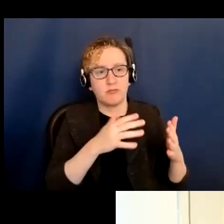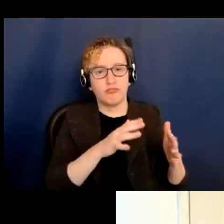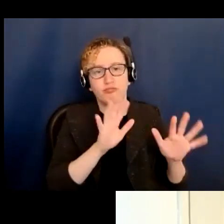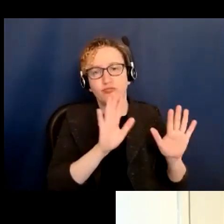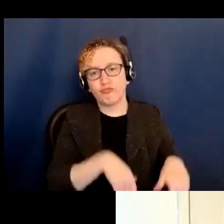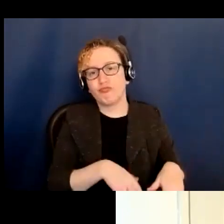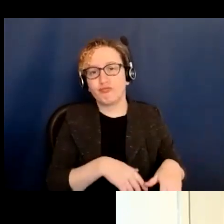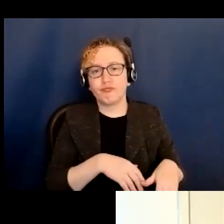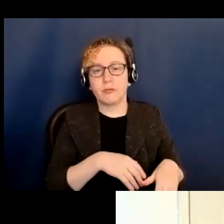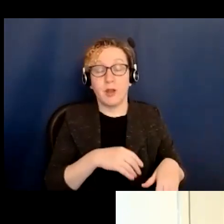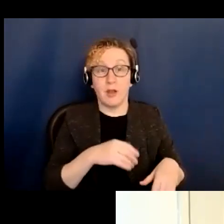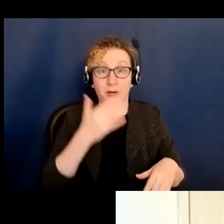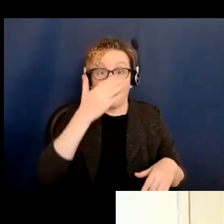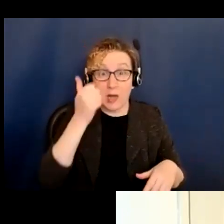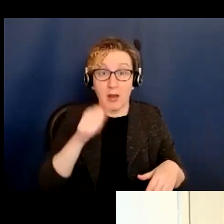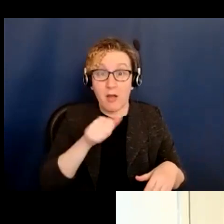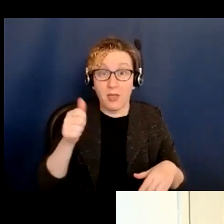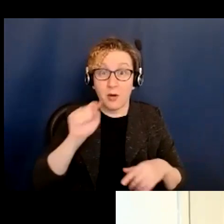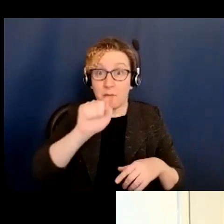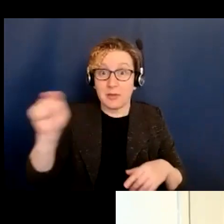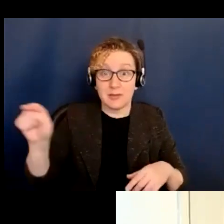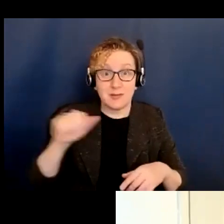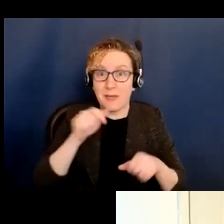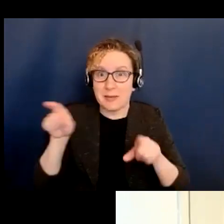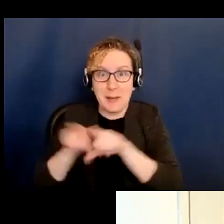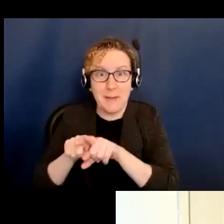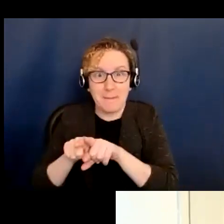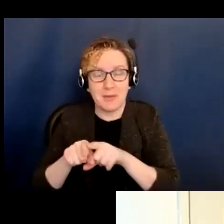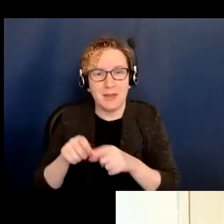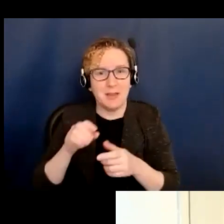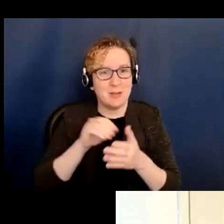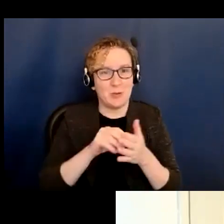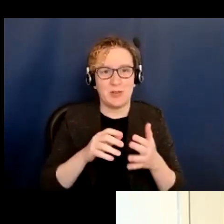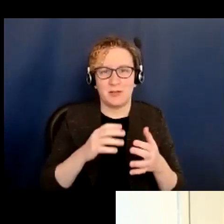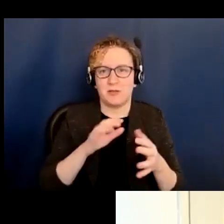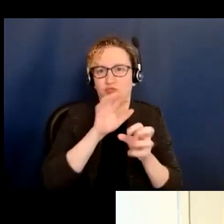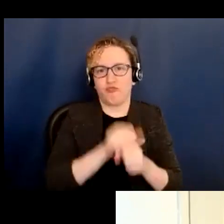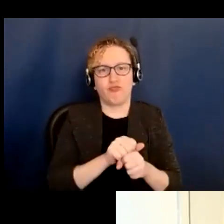the same way everywhere else. We have seen students who have been using wheelchairs for a long time such as Hugo Trevino